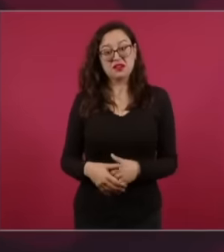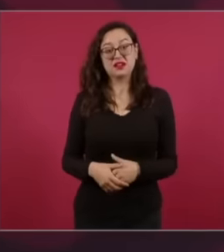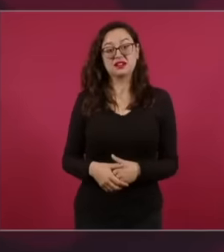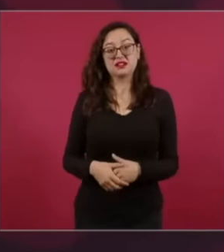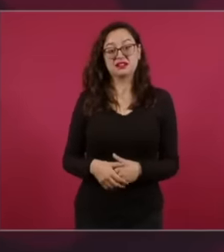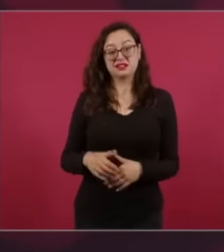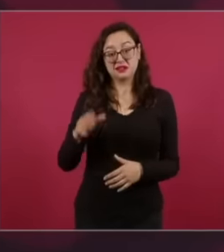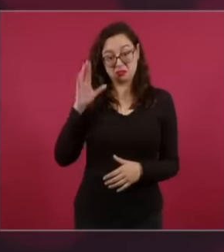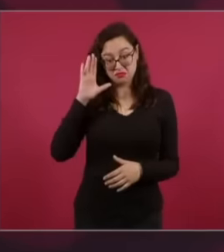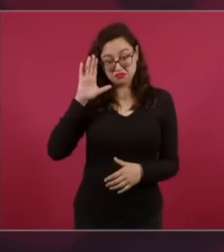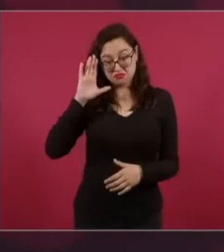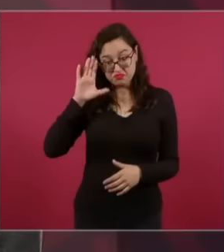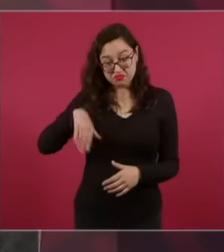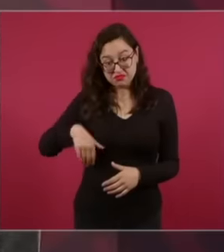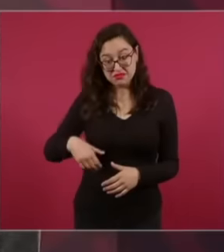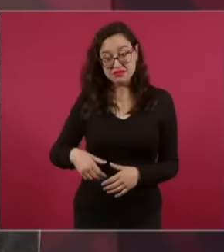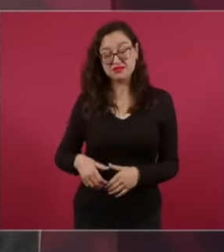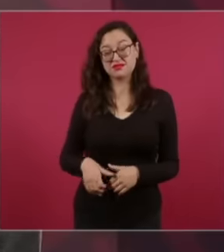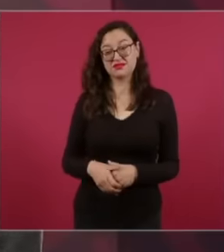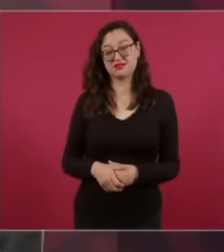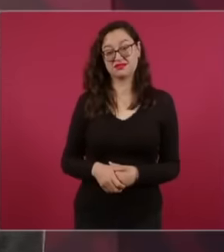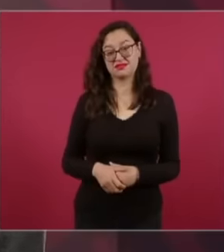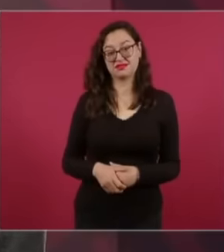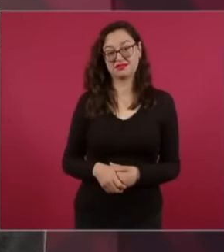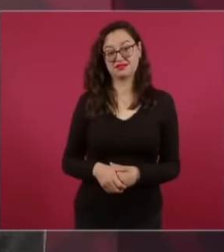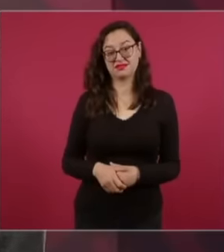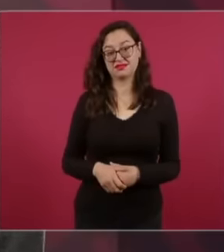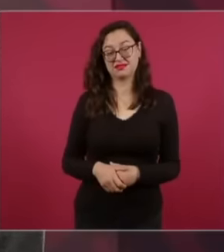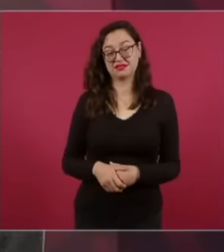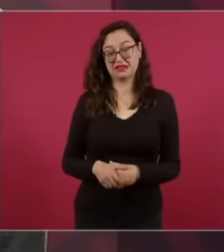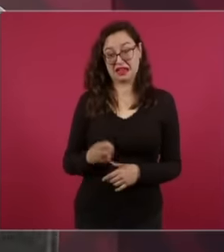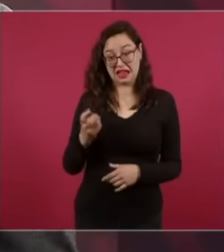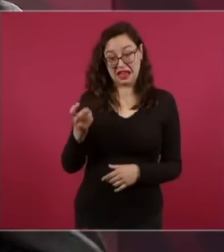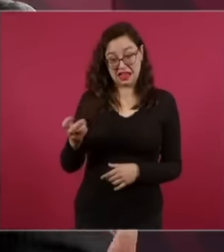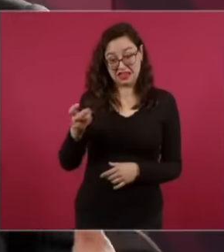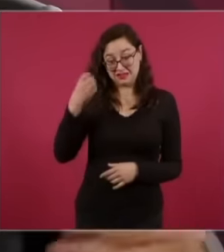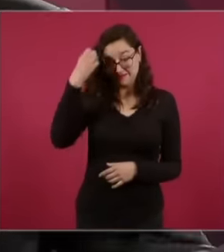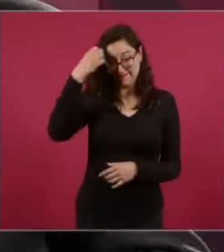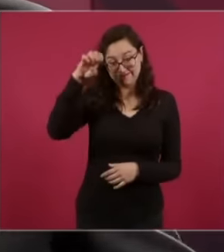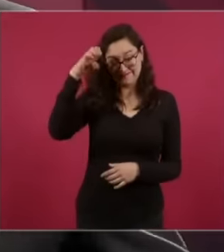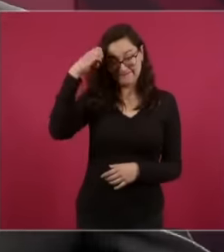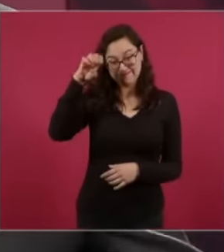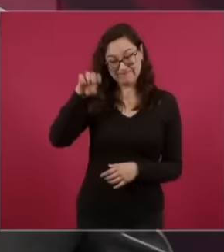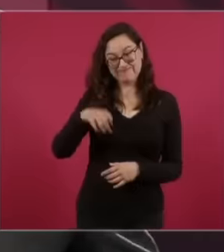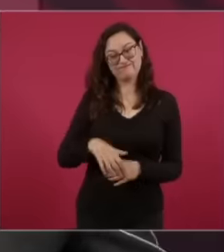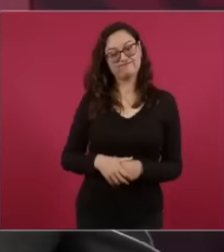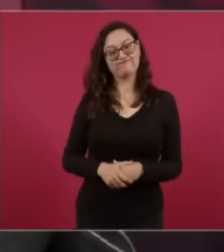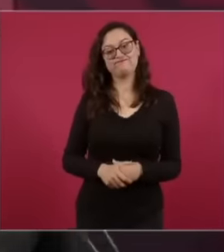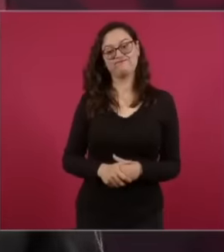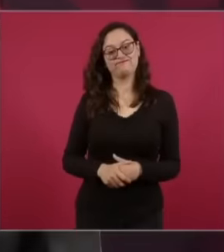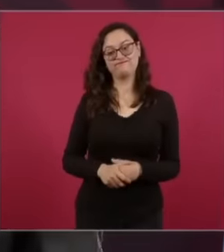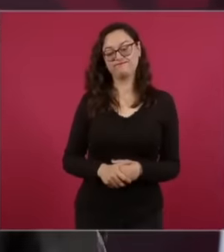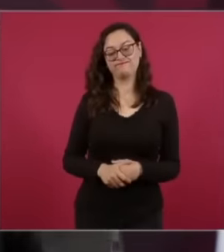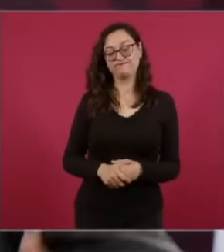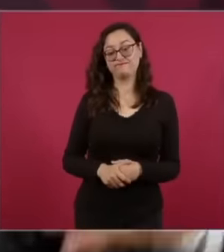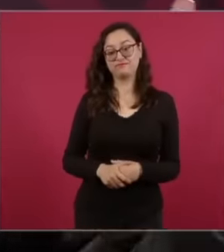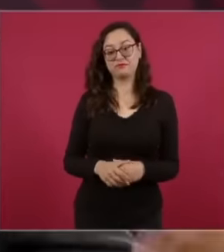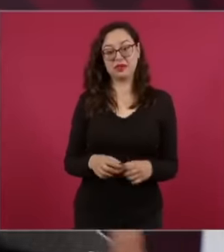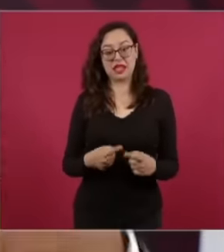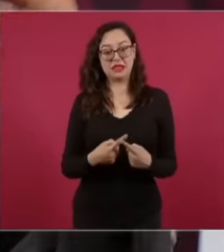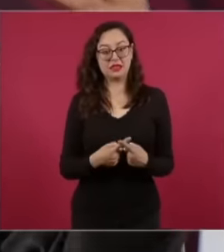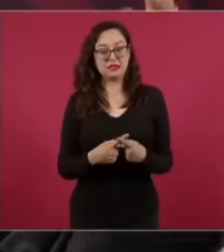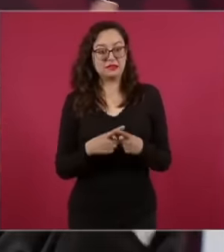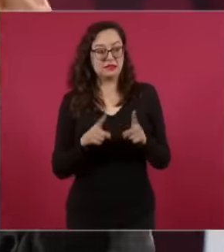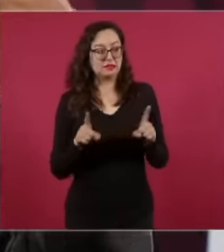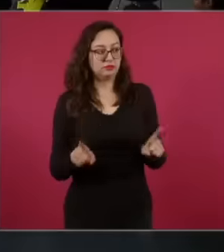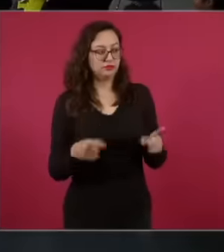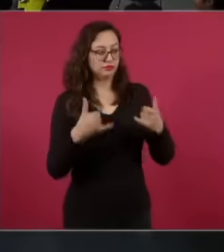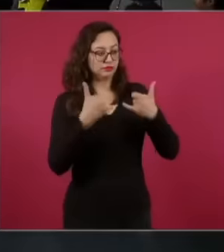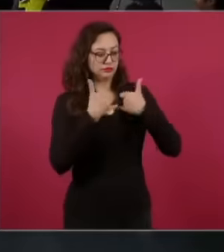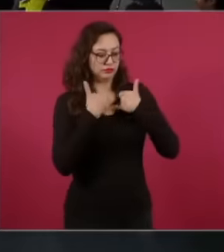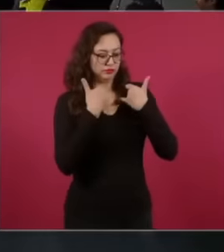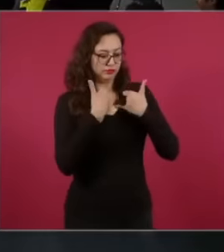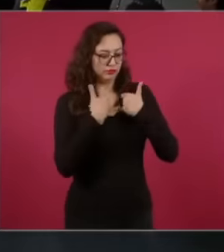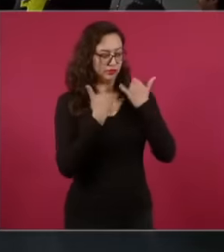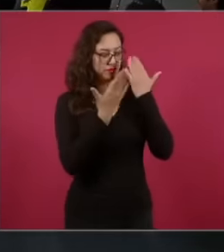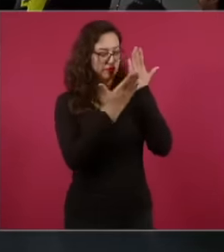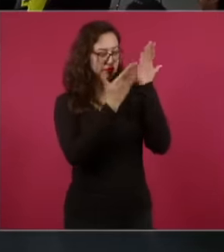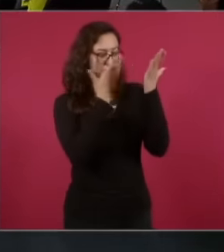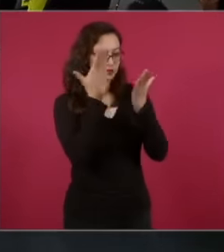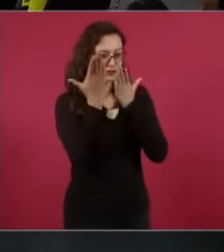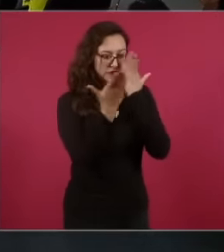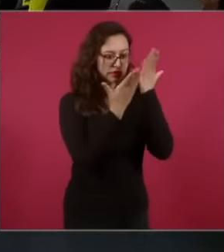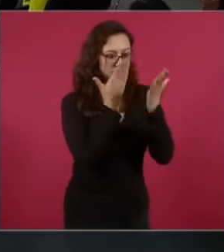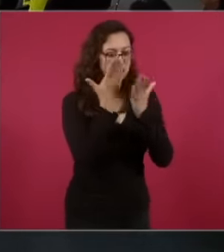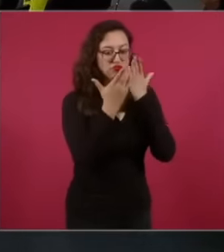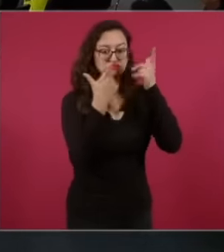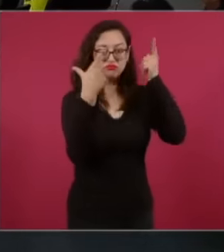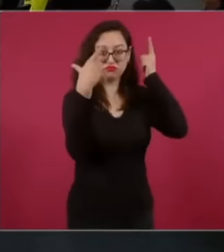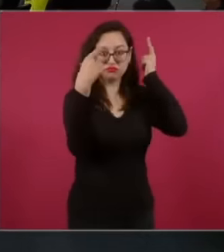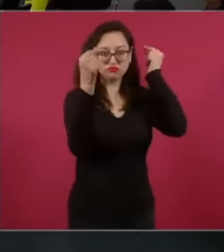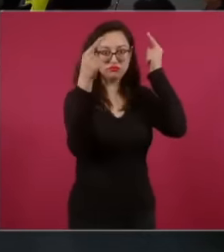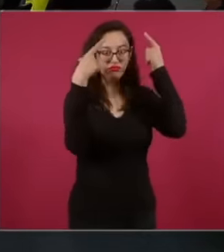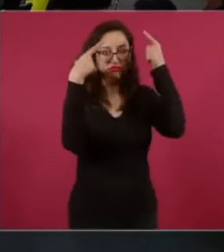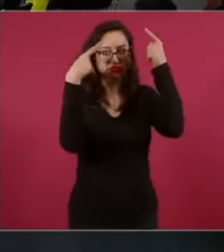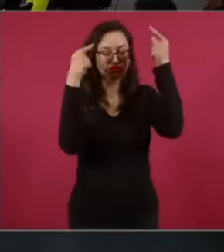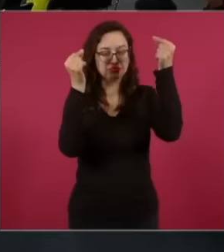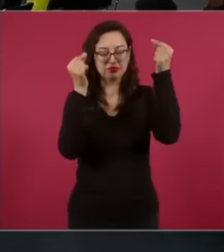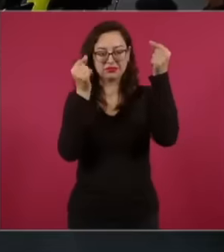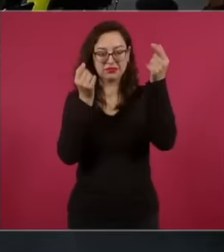tricks on the other hand a young man who is coming out excited an idealist of the